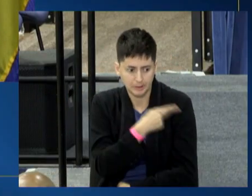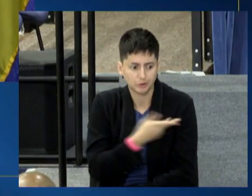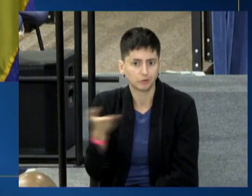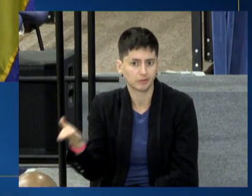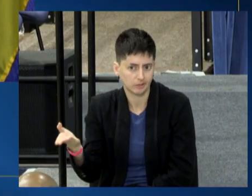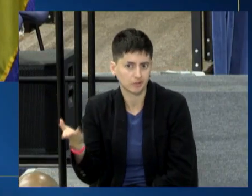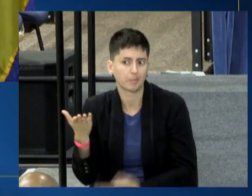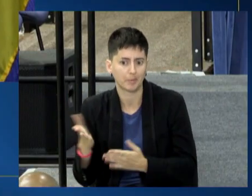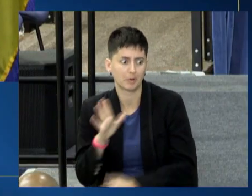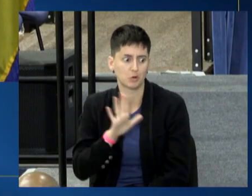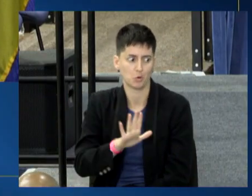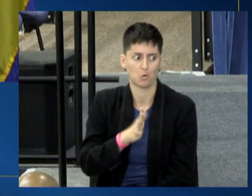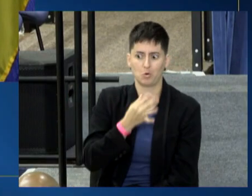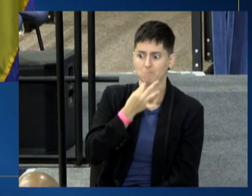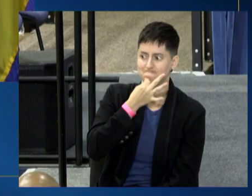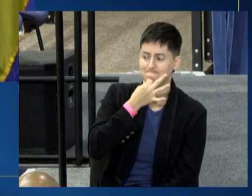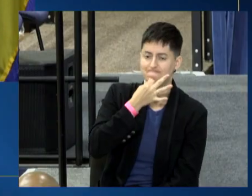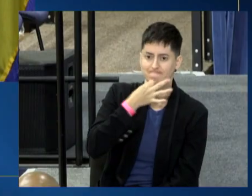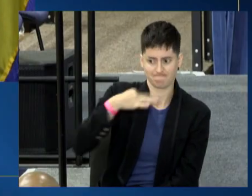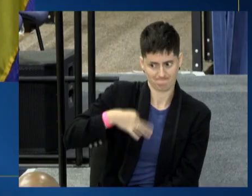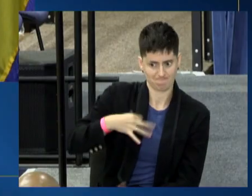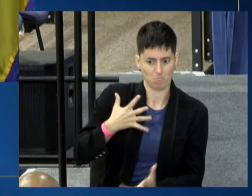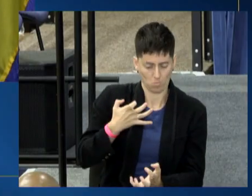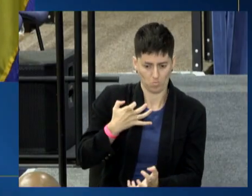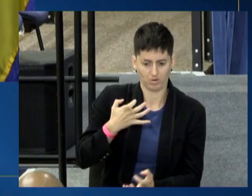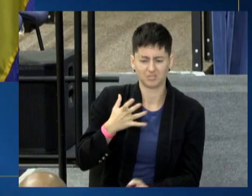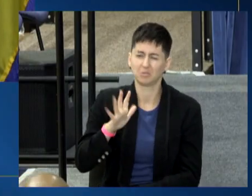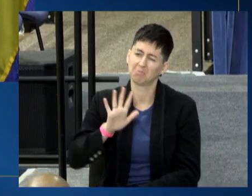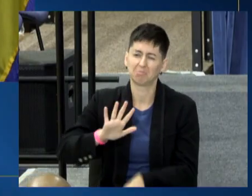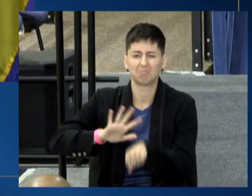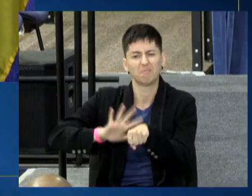So, it was around 5:00 p.m. when I met and I -- when I went and met the patient, whom